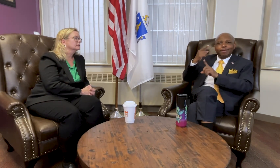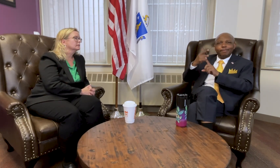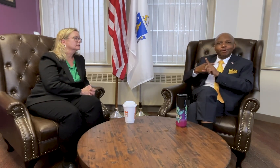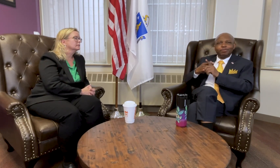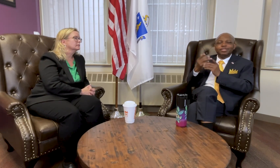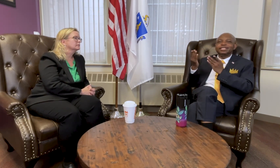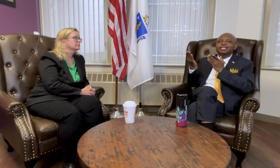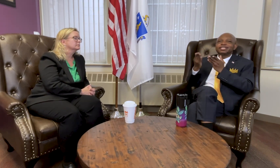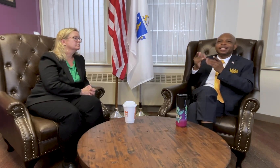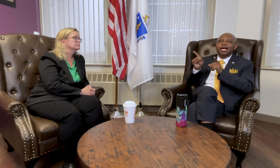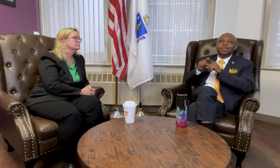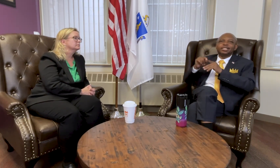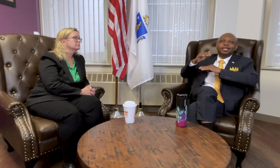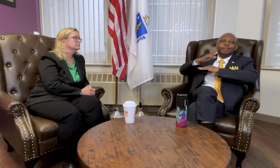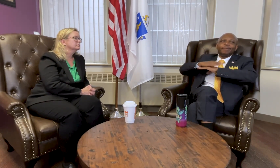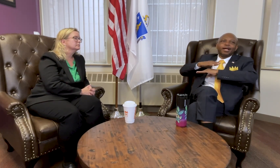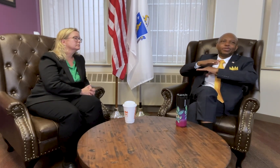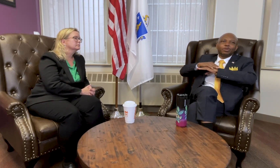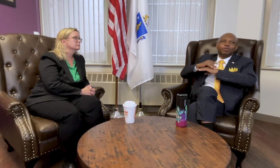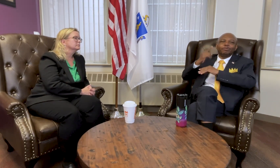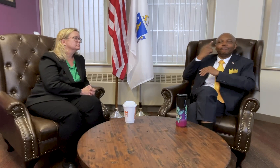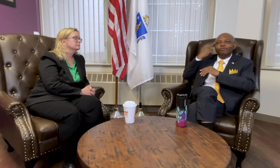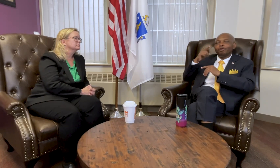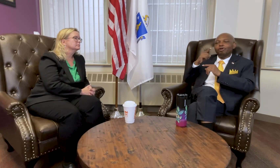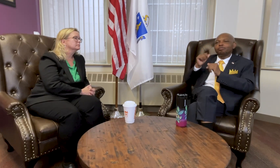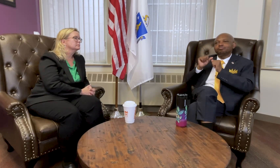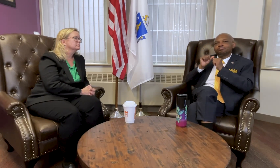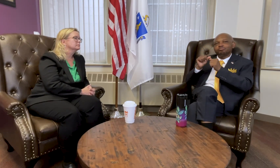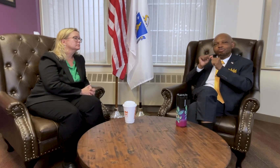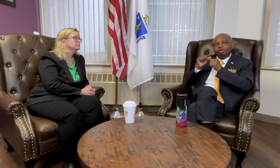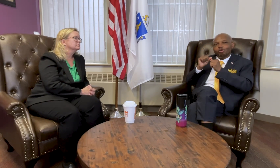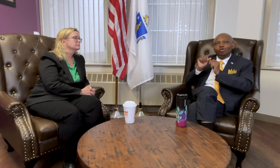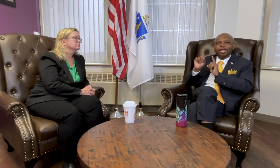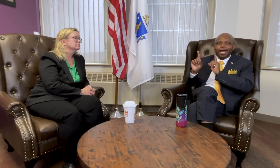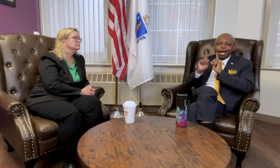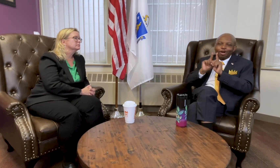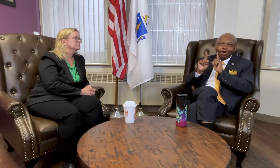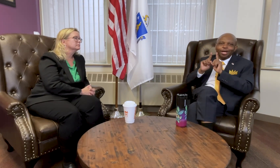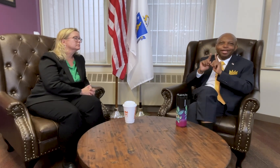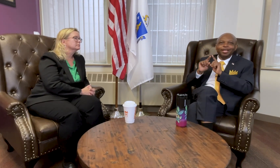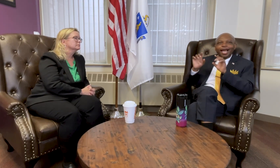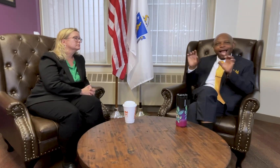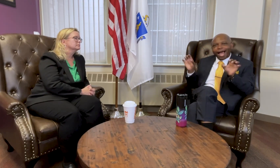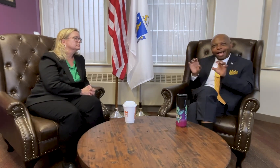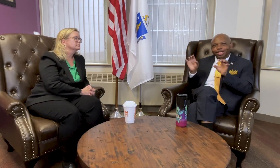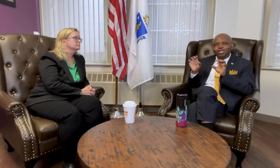that Disability Pride Month serves as a platform for ongoing dialogue,